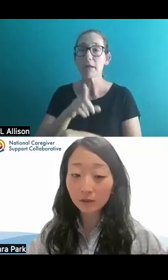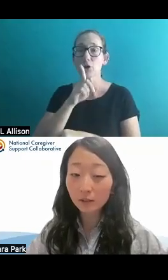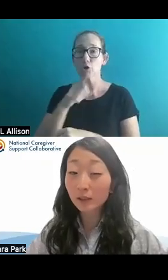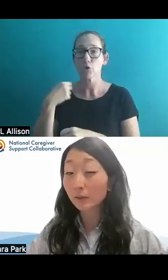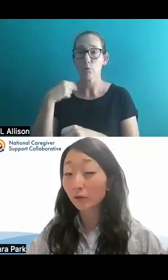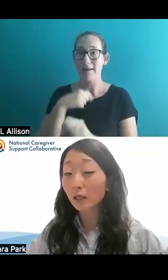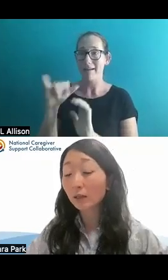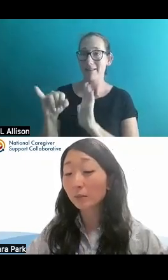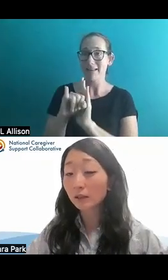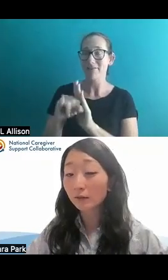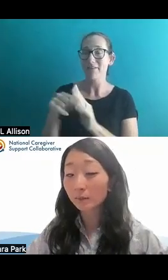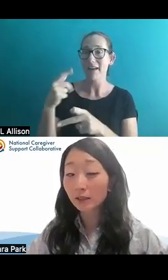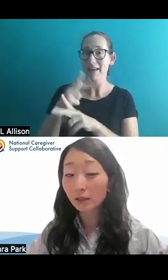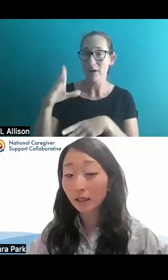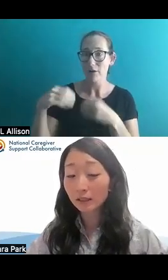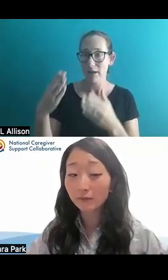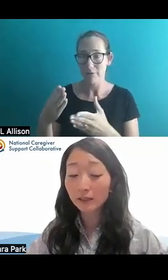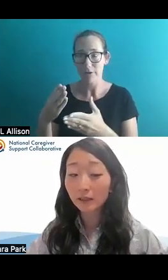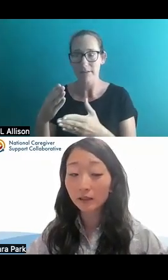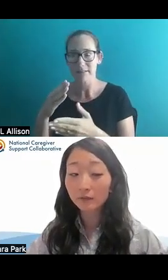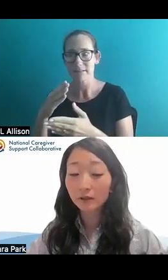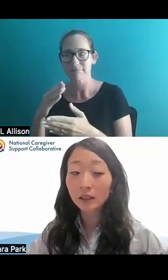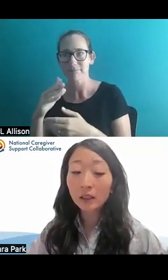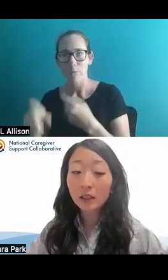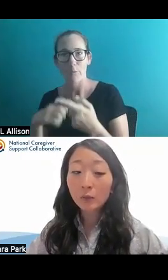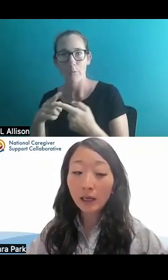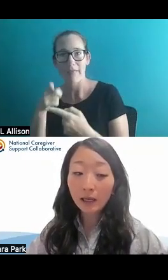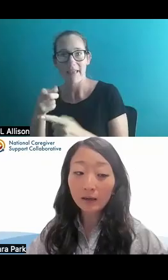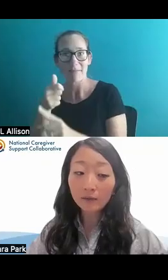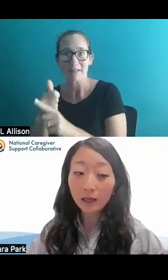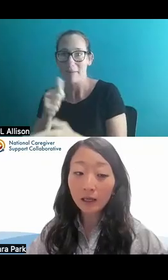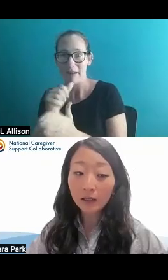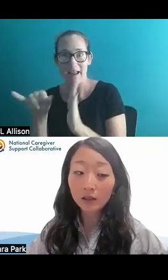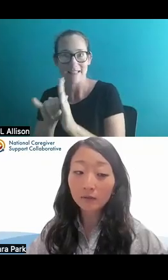when especially they themselves might not identify as caregivers, we have a caregiver